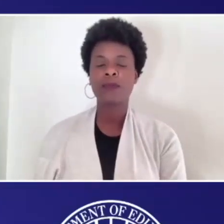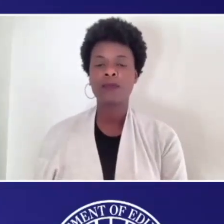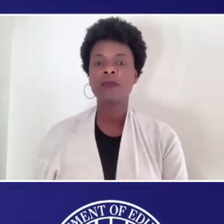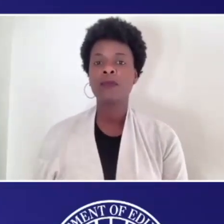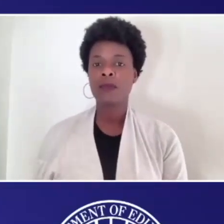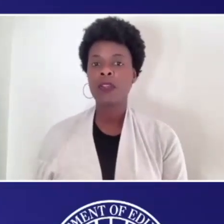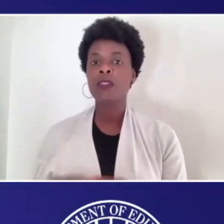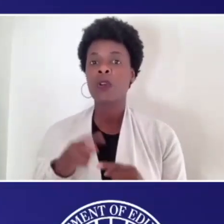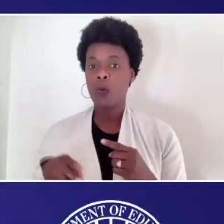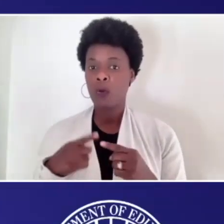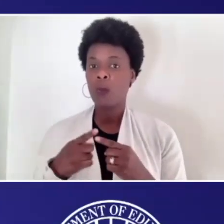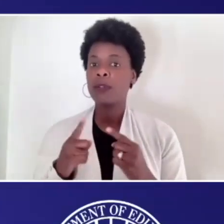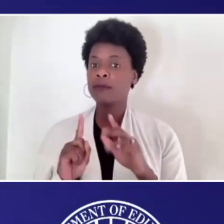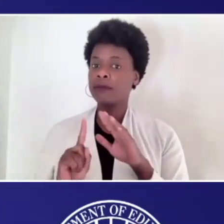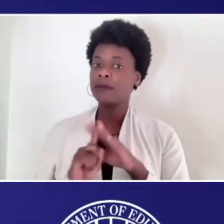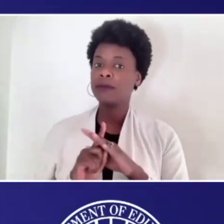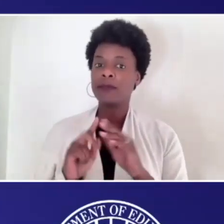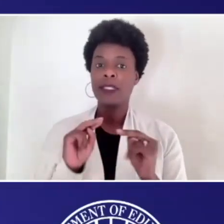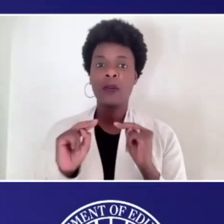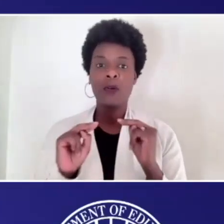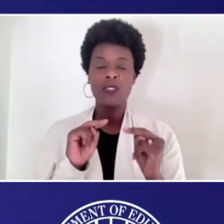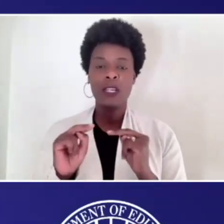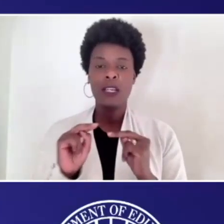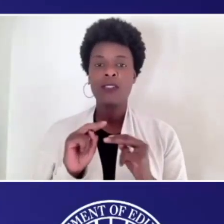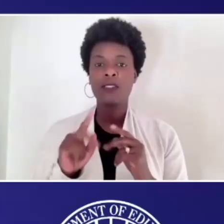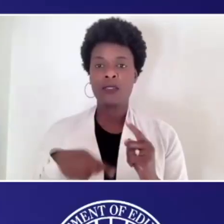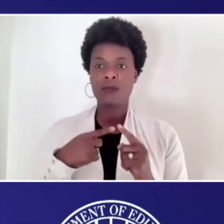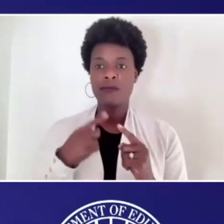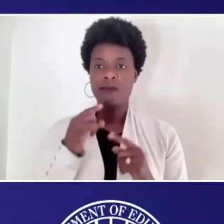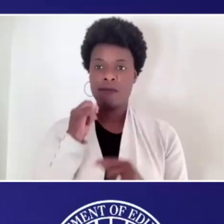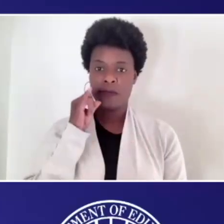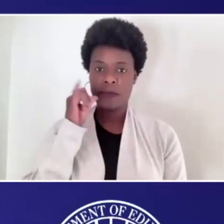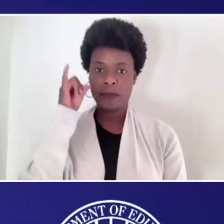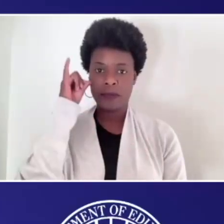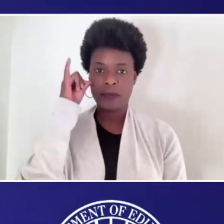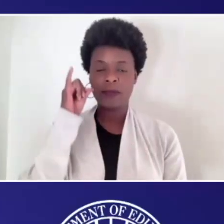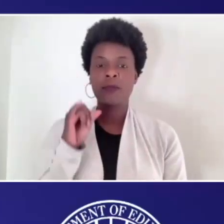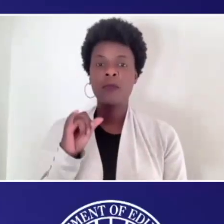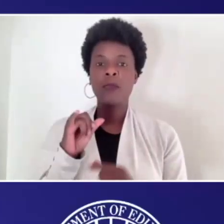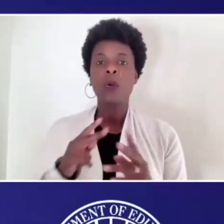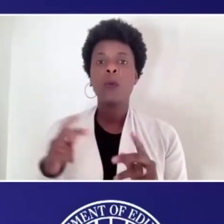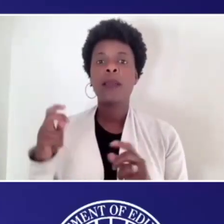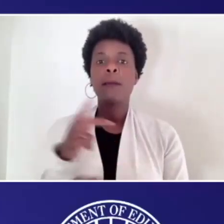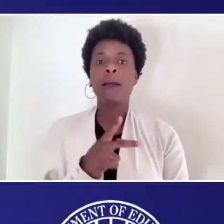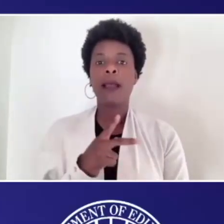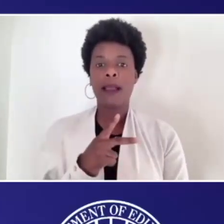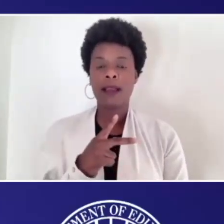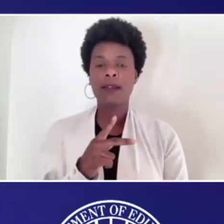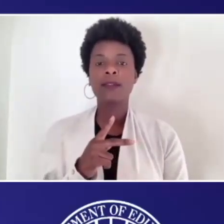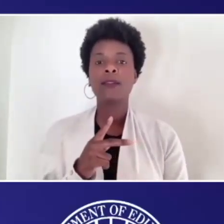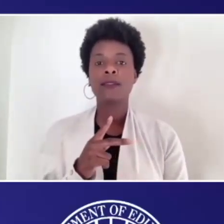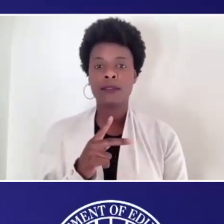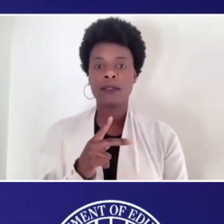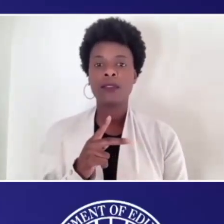negotiations on November 3rd, we reverted back to the original